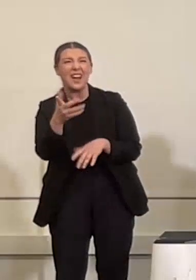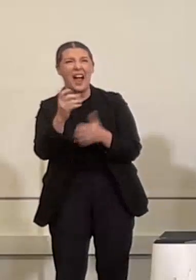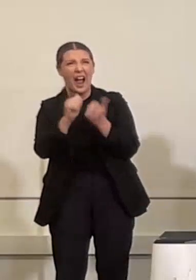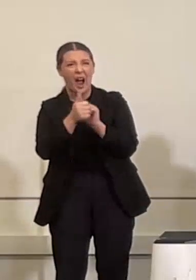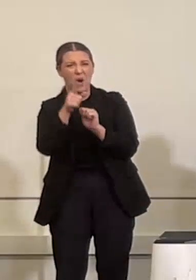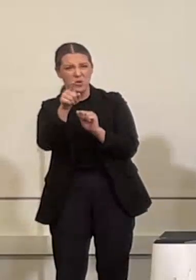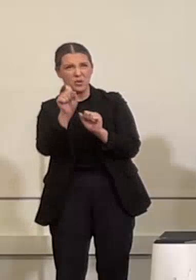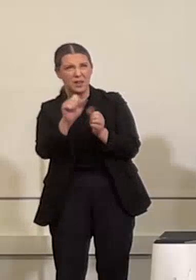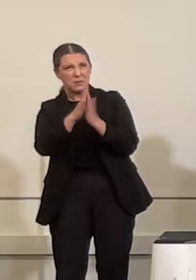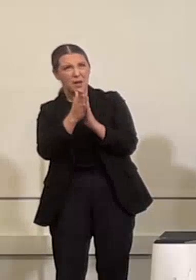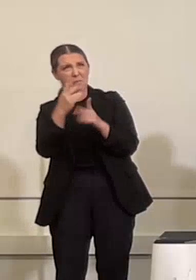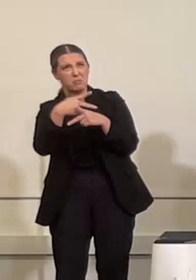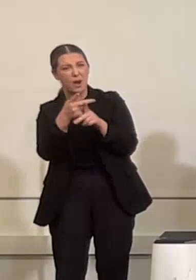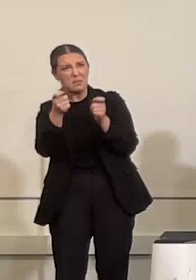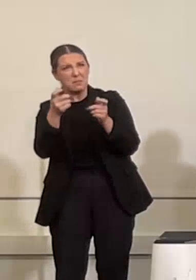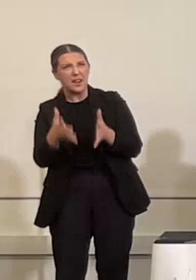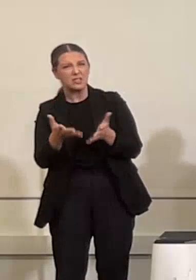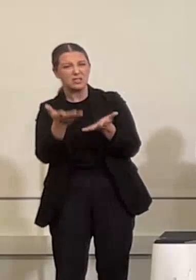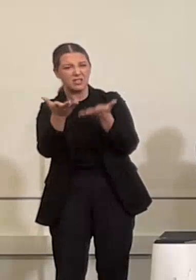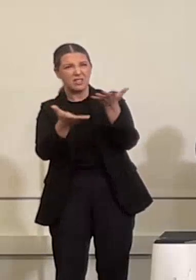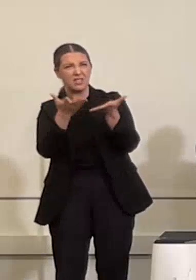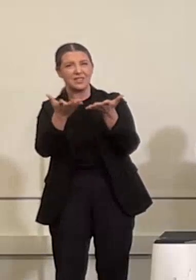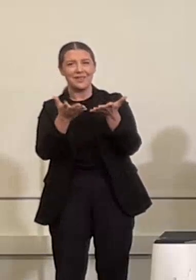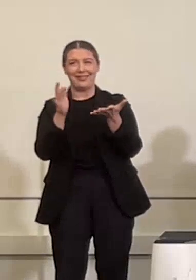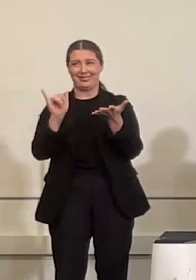how how can you be a product manager that that kind of a response.